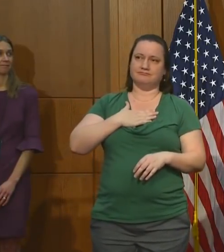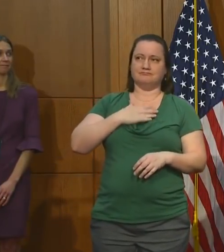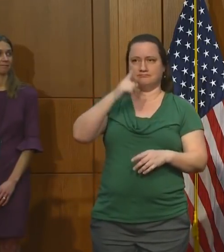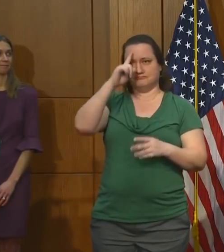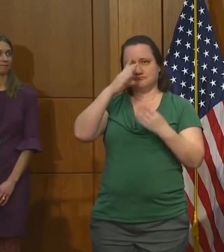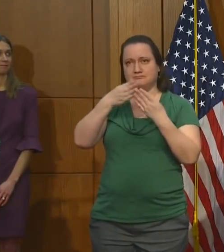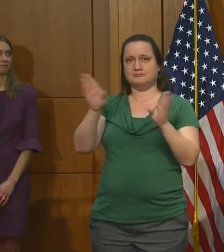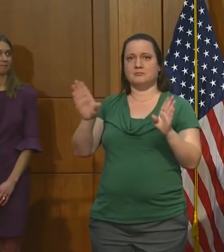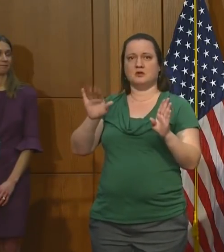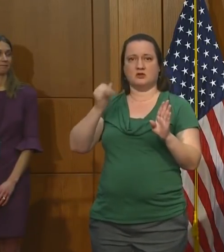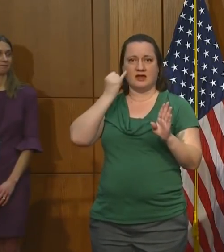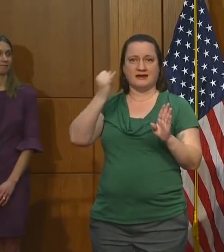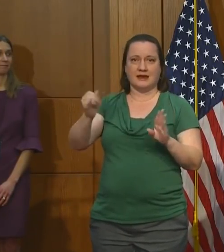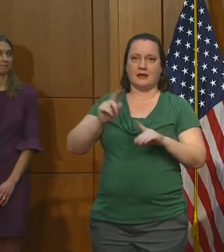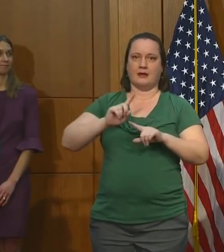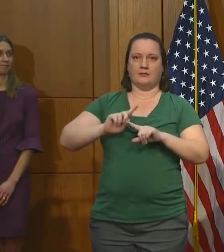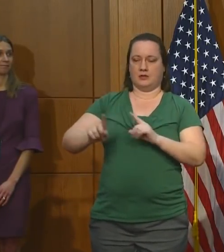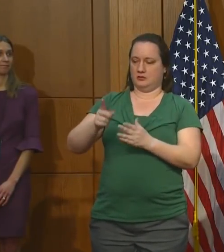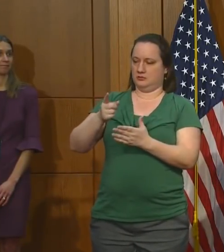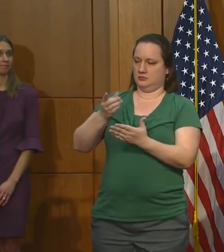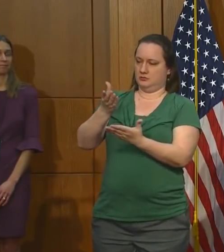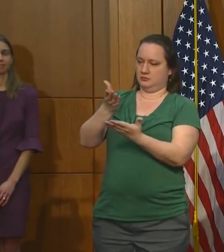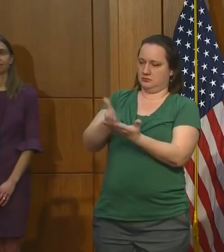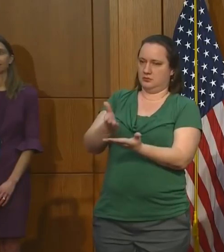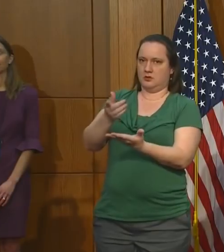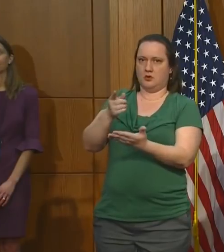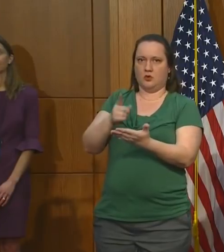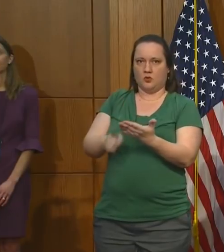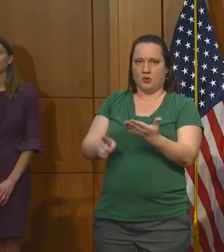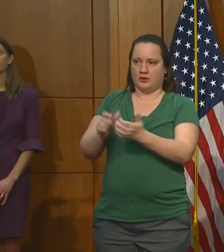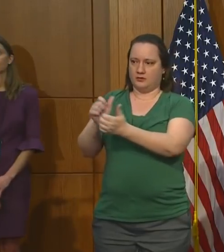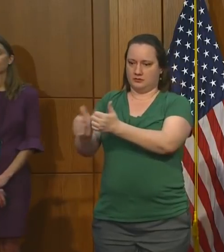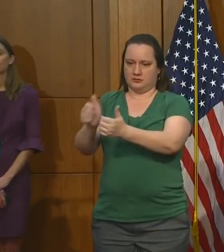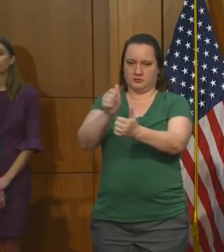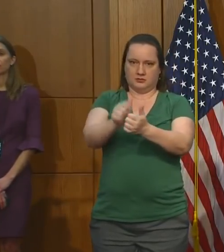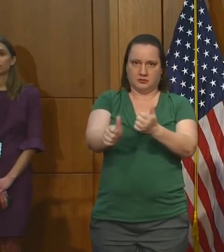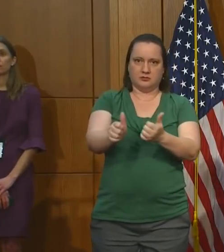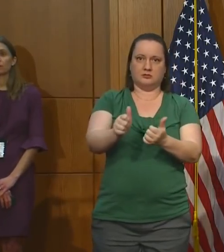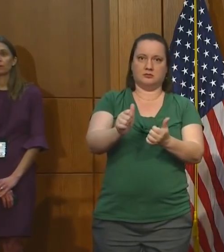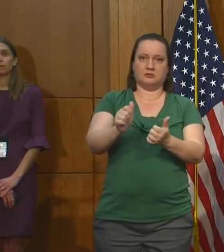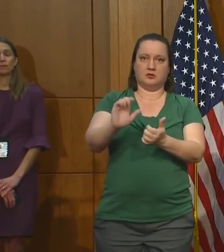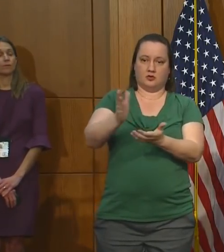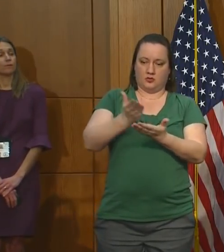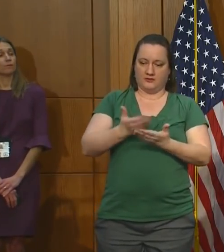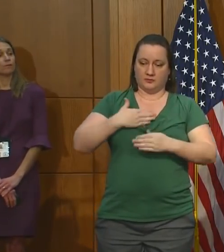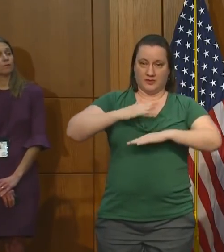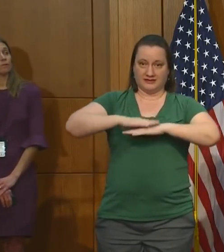THAT- IF THAT'S A LONG WINDED ANSWER TO YOUR QUESTION SO YES I'M OPEN TO THAT- BUT THE- THE